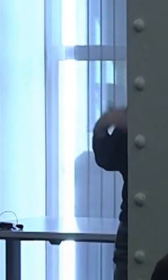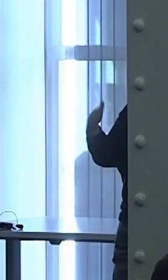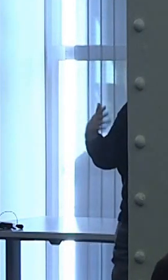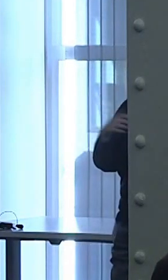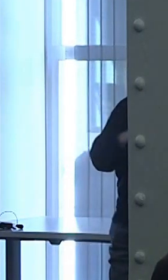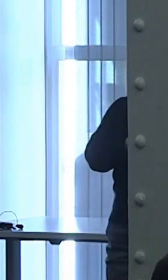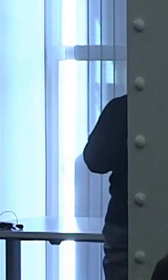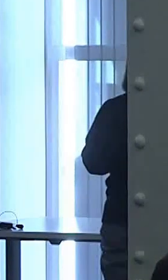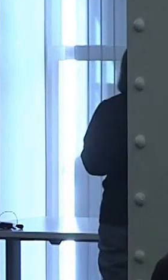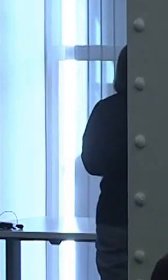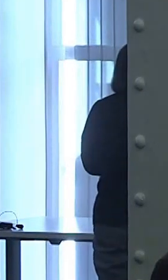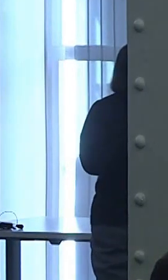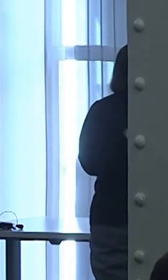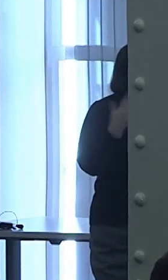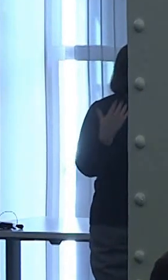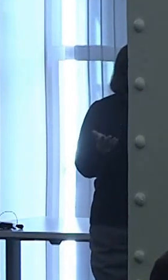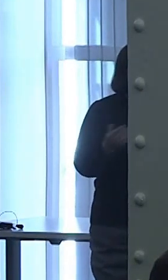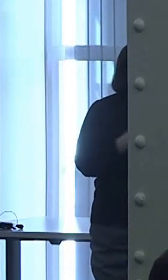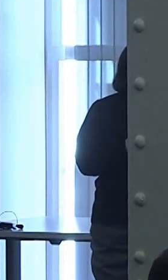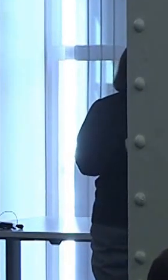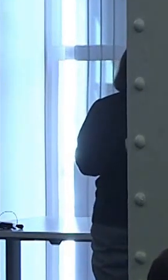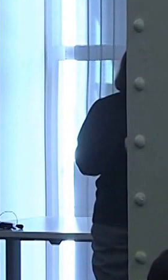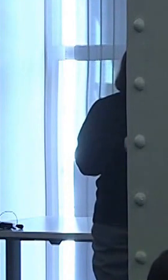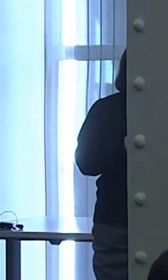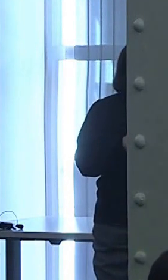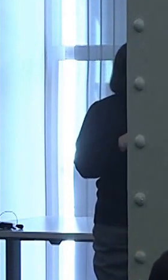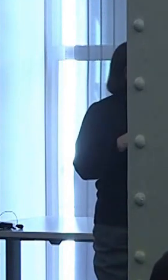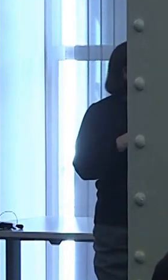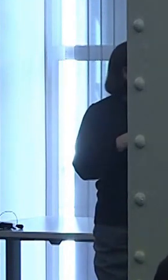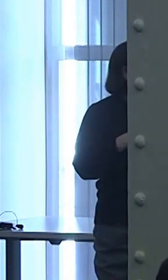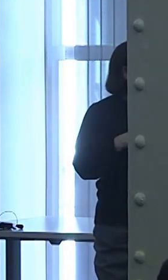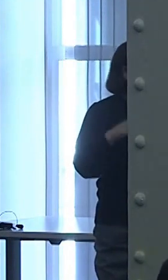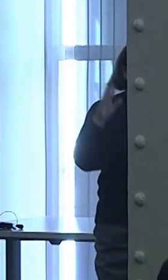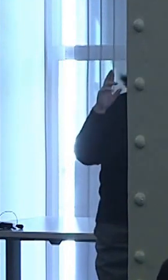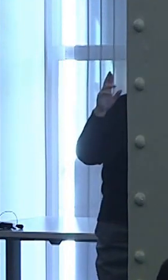So let's see it go, okay. I hope you can see.